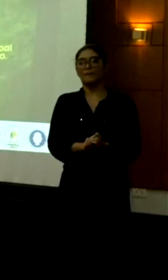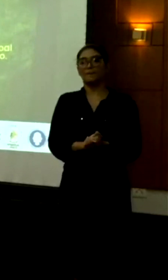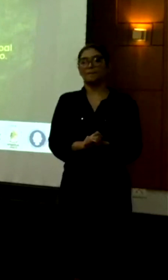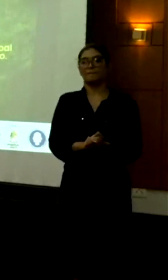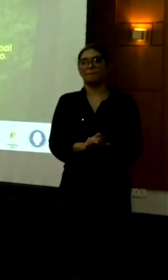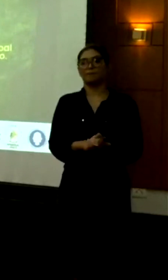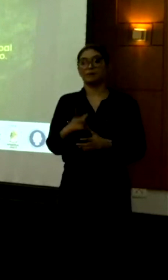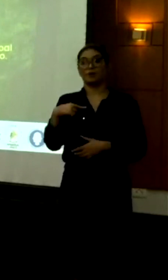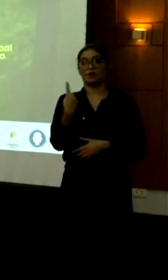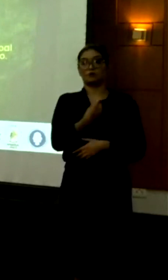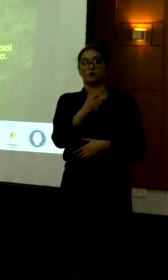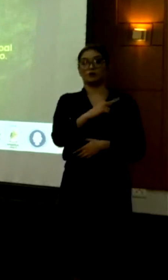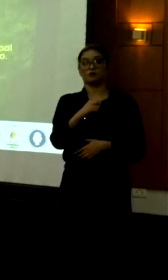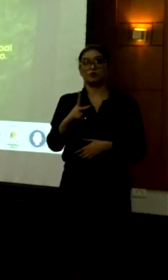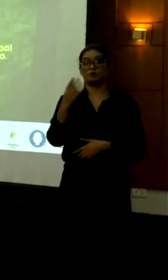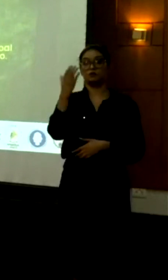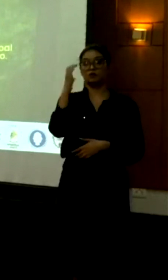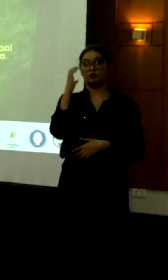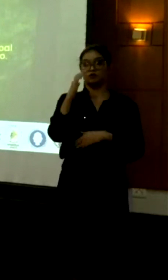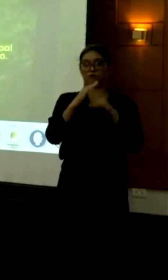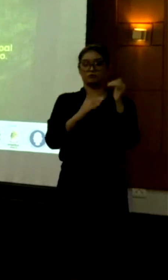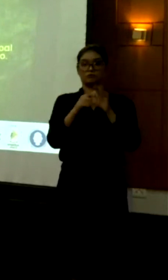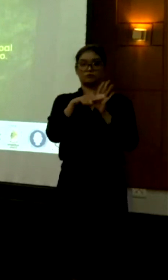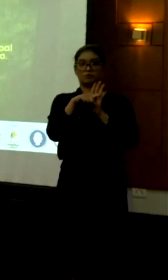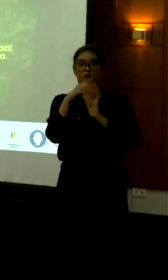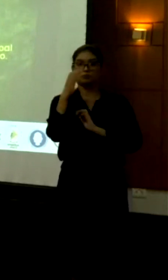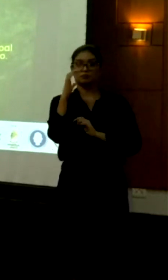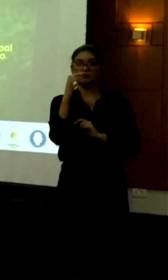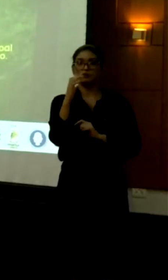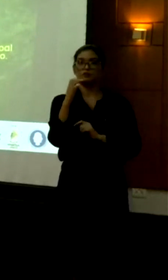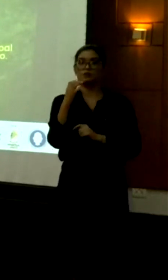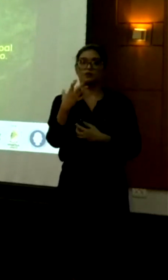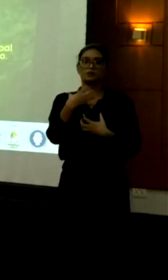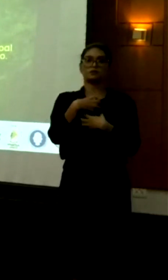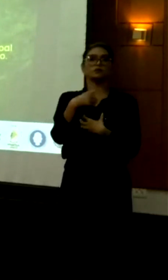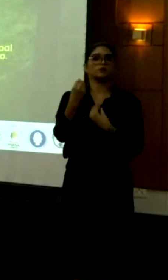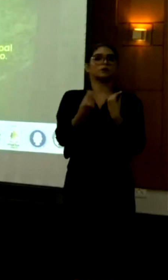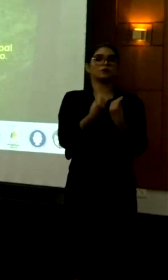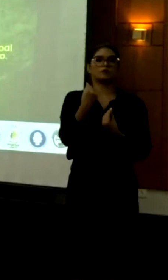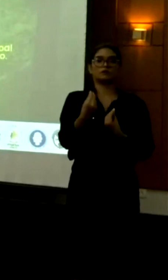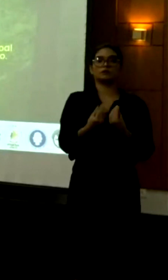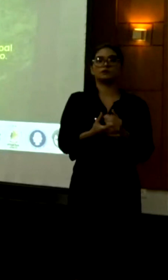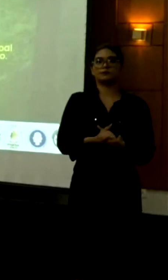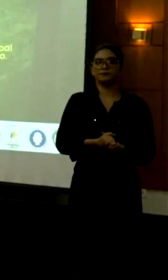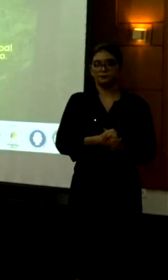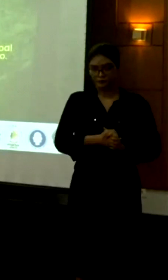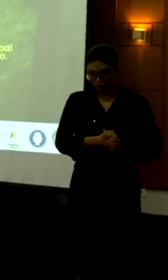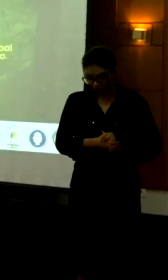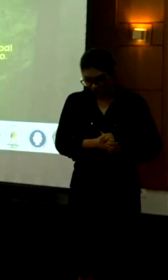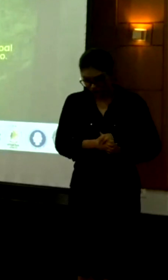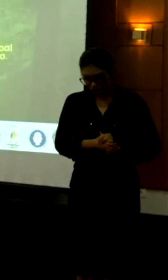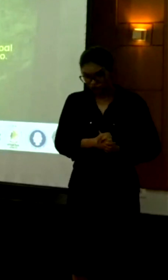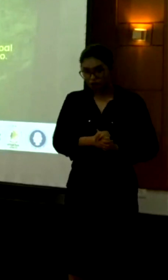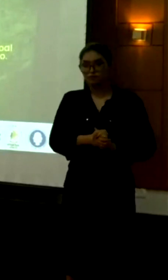we, teachers , scientists feel right, in a certain way, we are isolated,